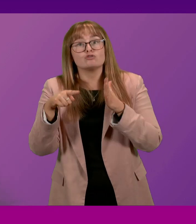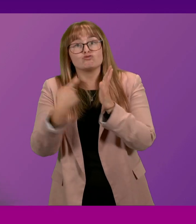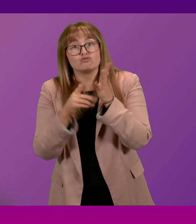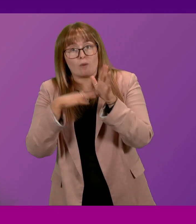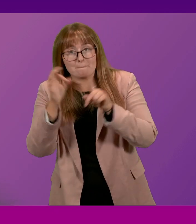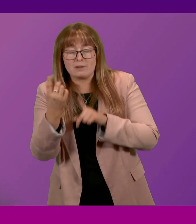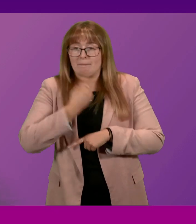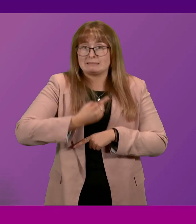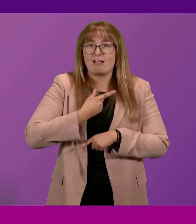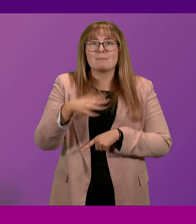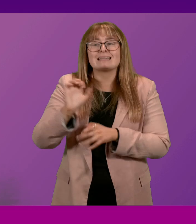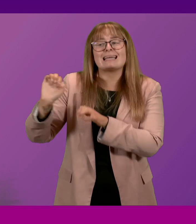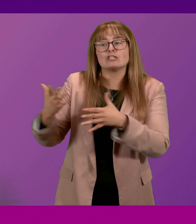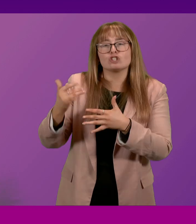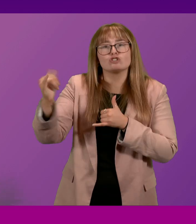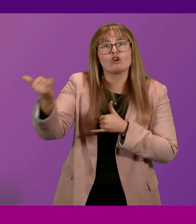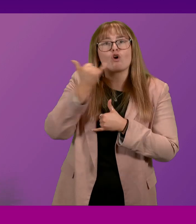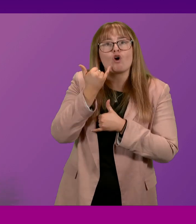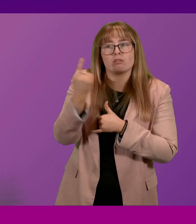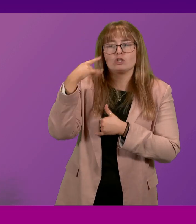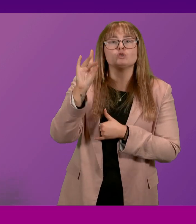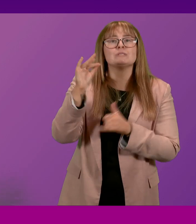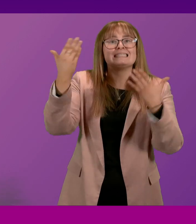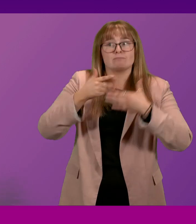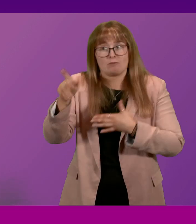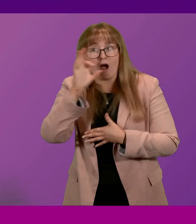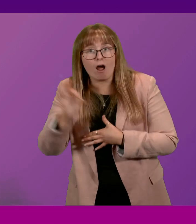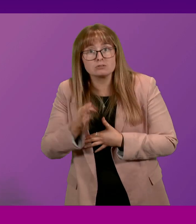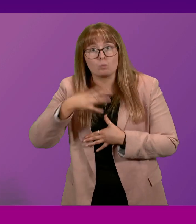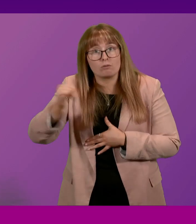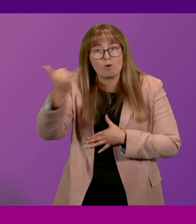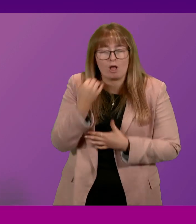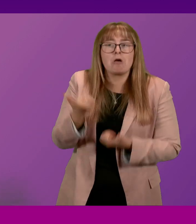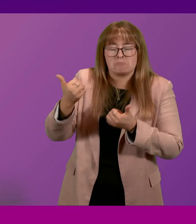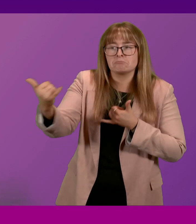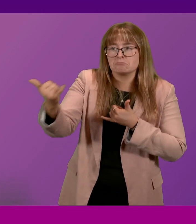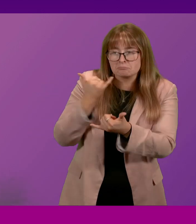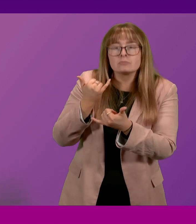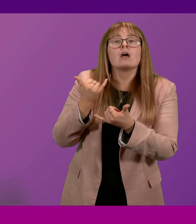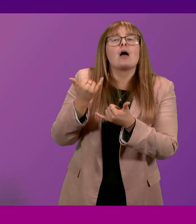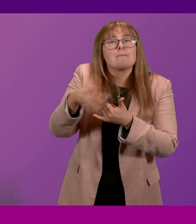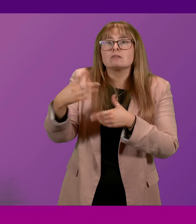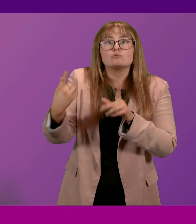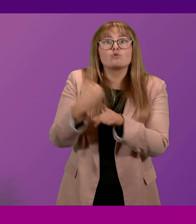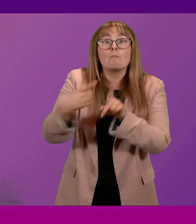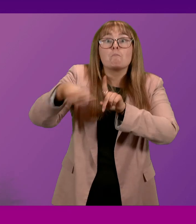an introductory call, at his request, on Tuesday evening. He spoke positively about Scotland and